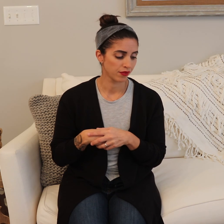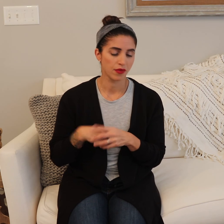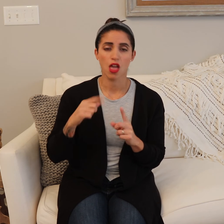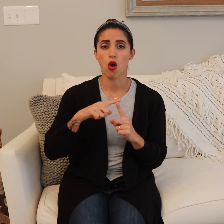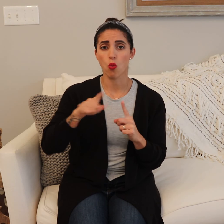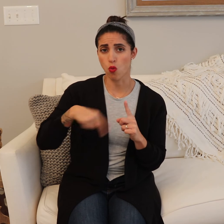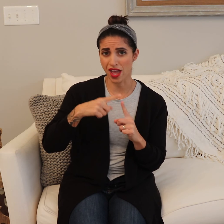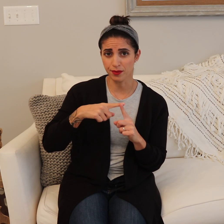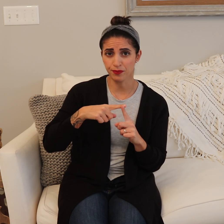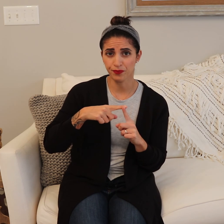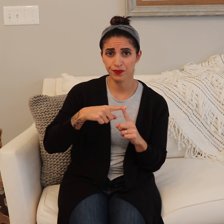When